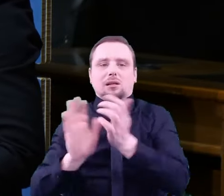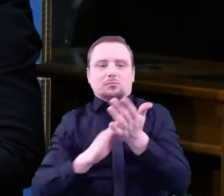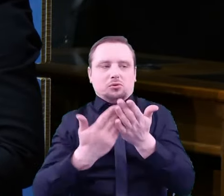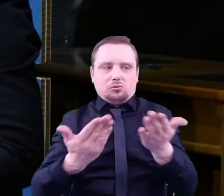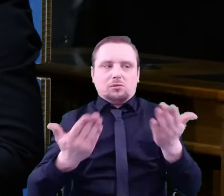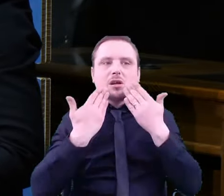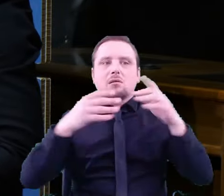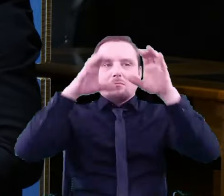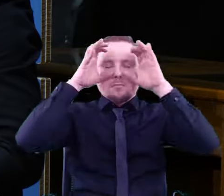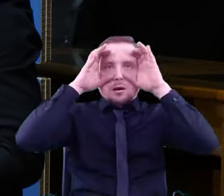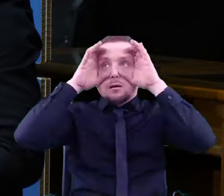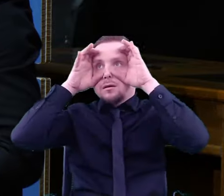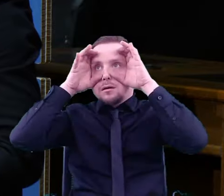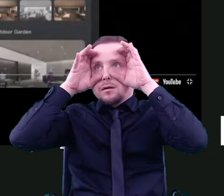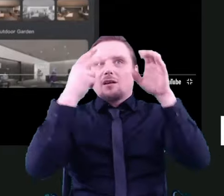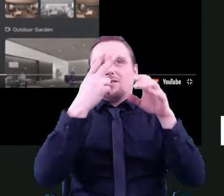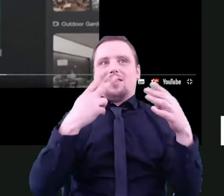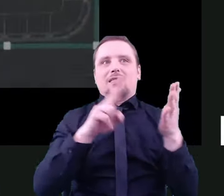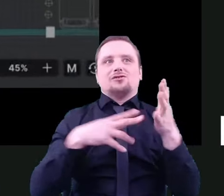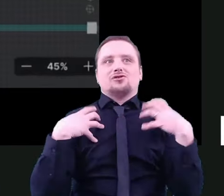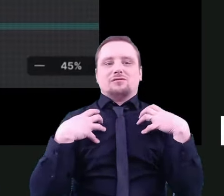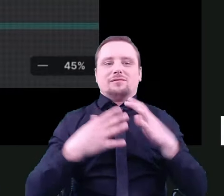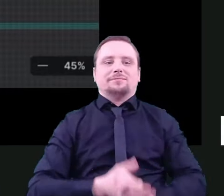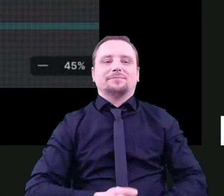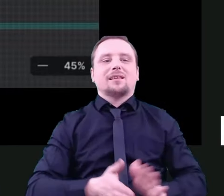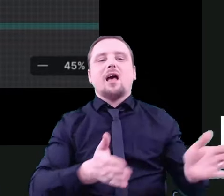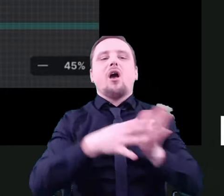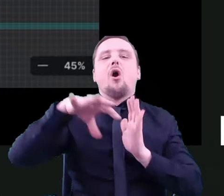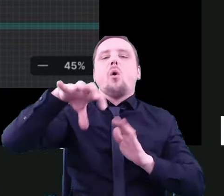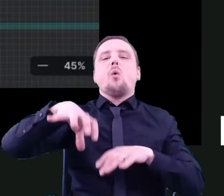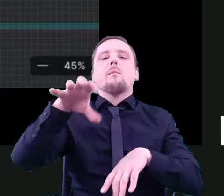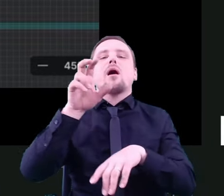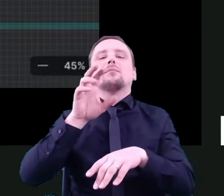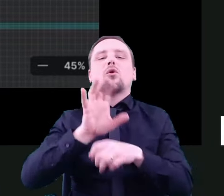Another group of products is already supporting the design process.